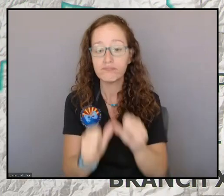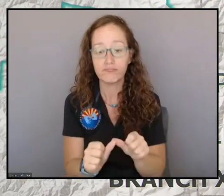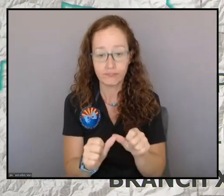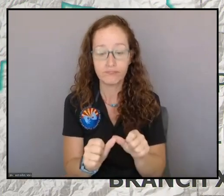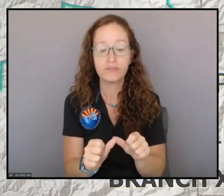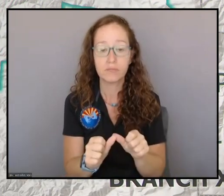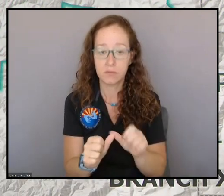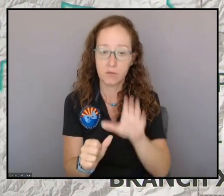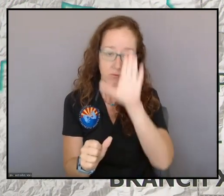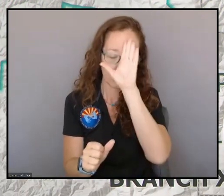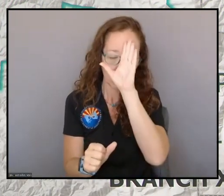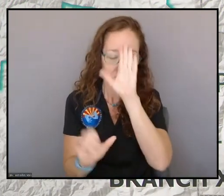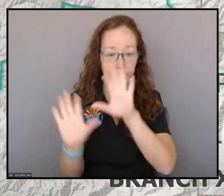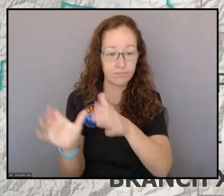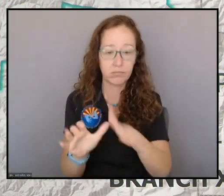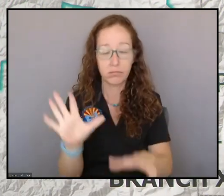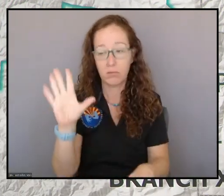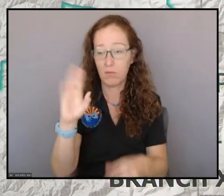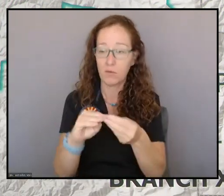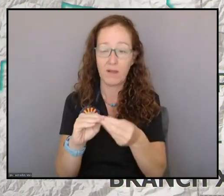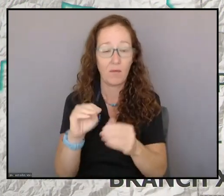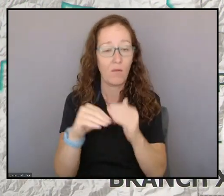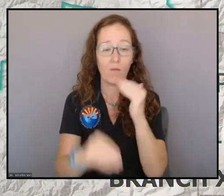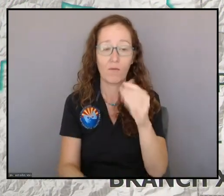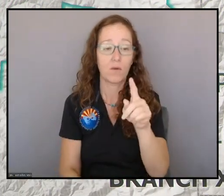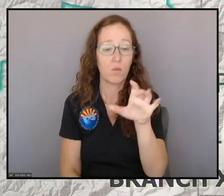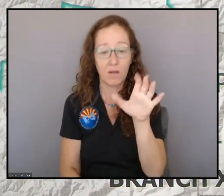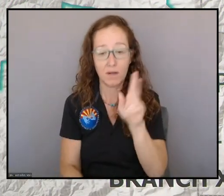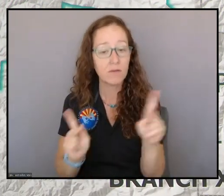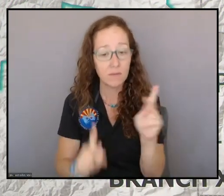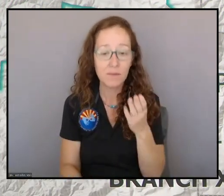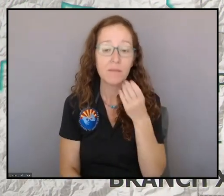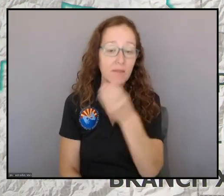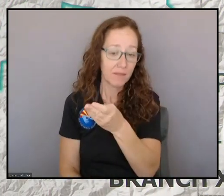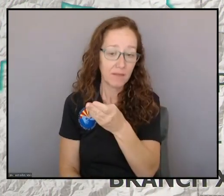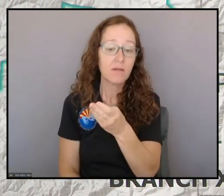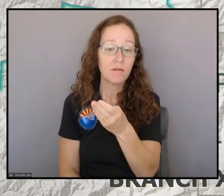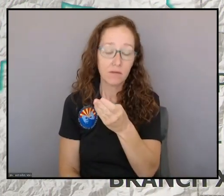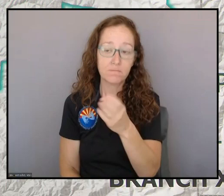are working up in there, looking for advantageous places to